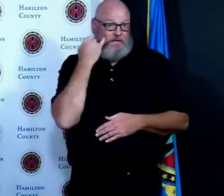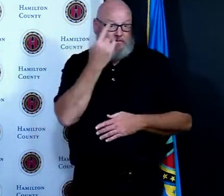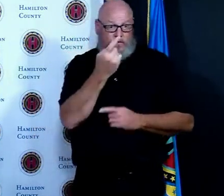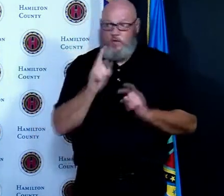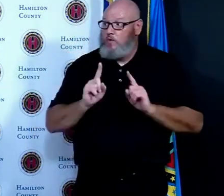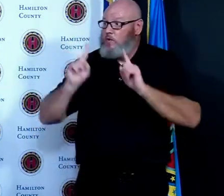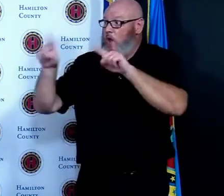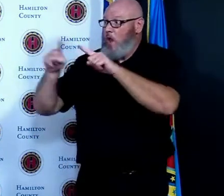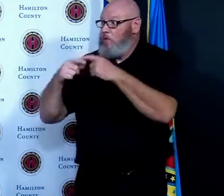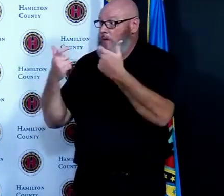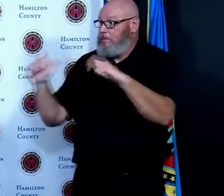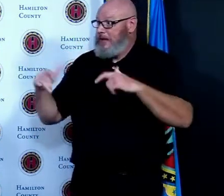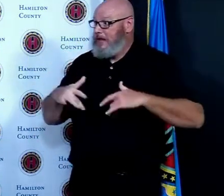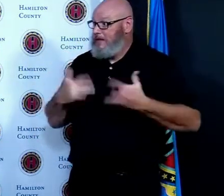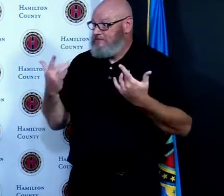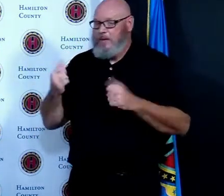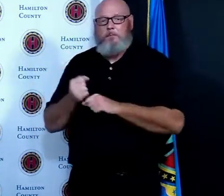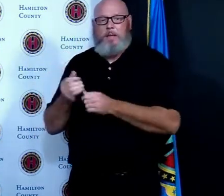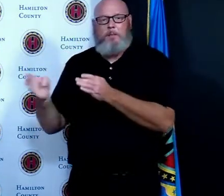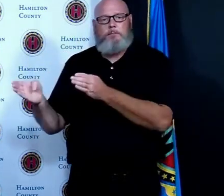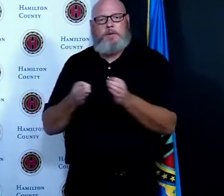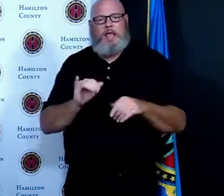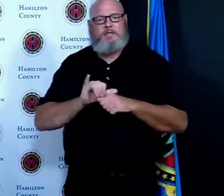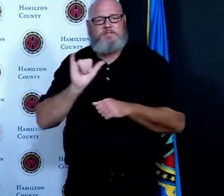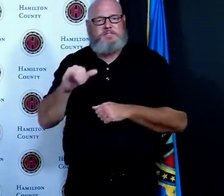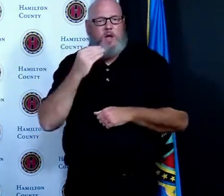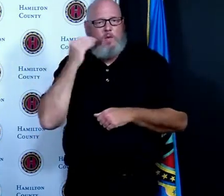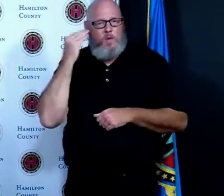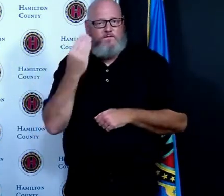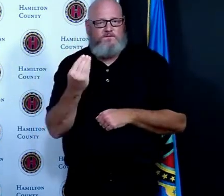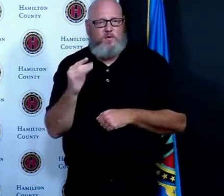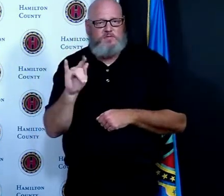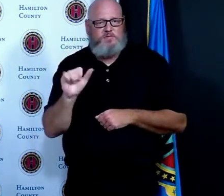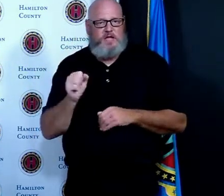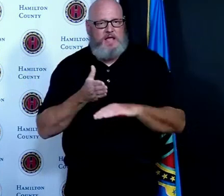difficult time of year with regards to gatherings Thanksgivings just ahead and many other holidays